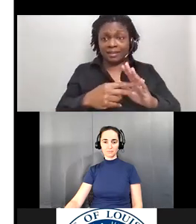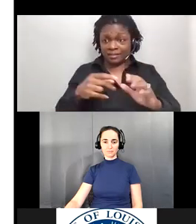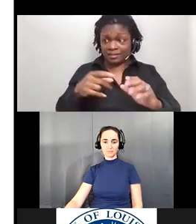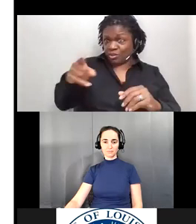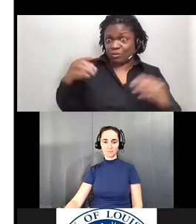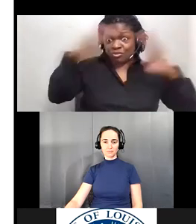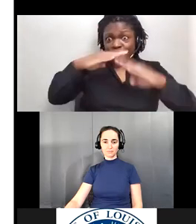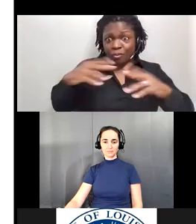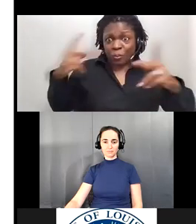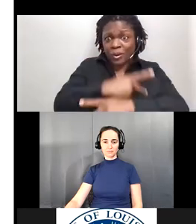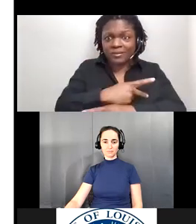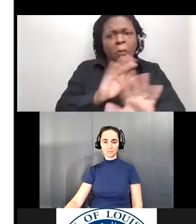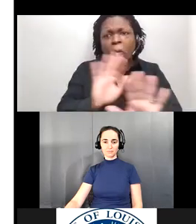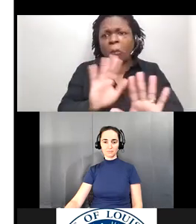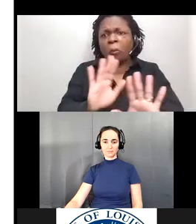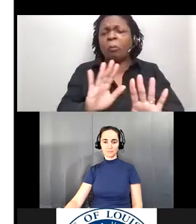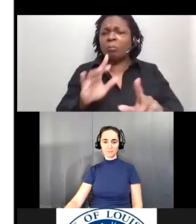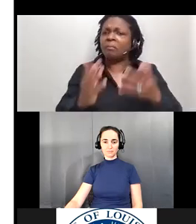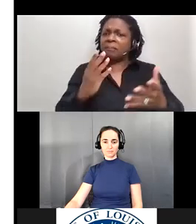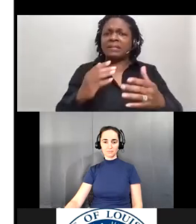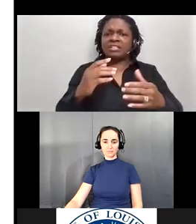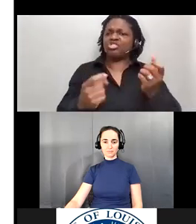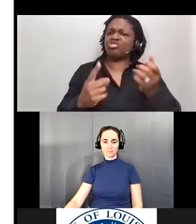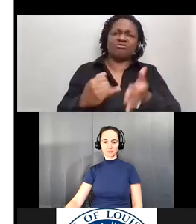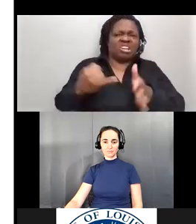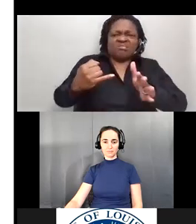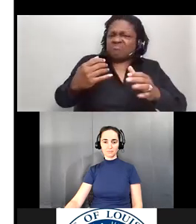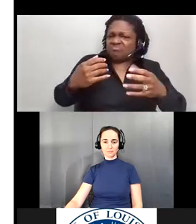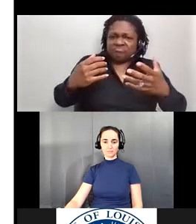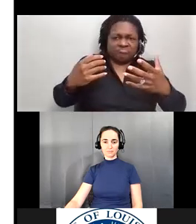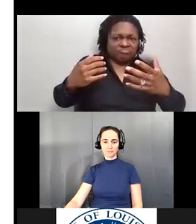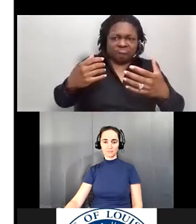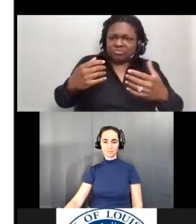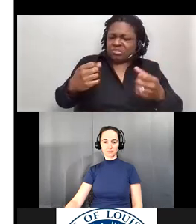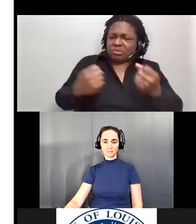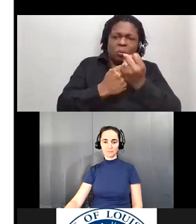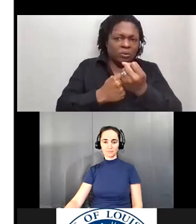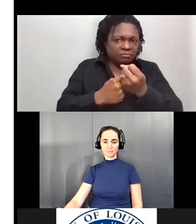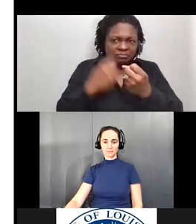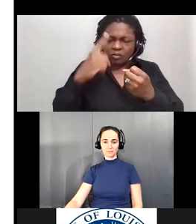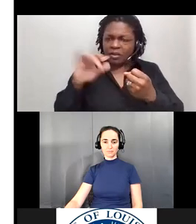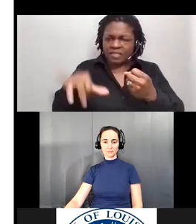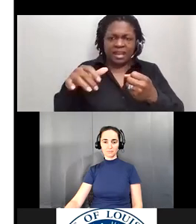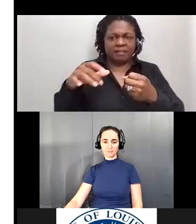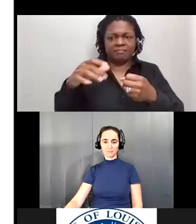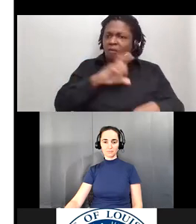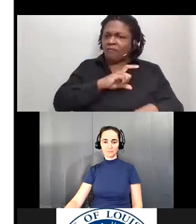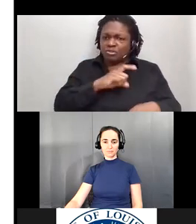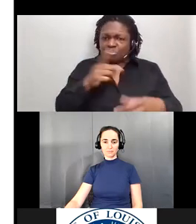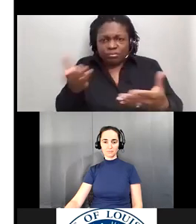people to understand that, that there could be more than one officer present they could be on each side of your vehicle there's, there's a lot of things that other officers could